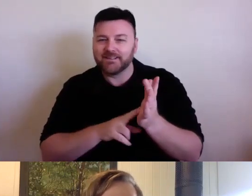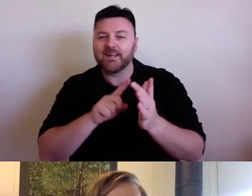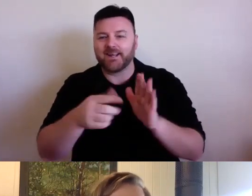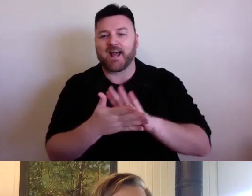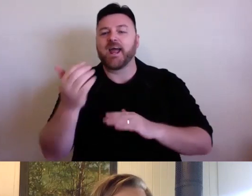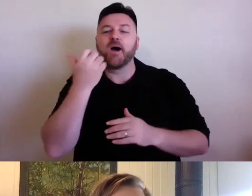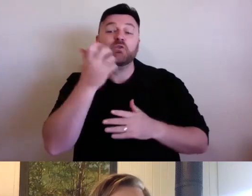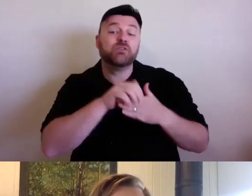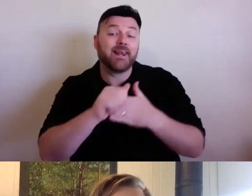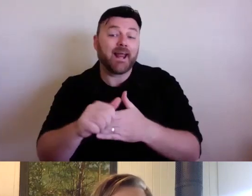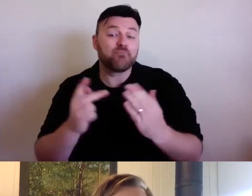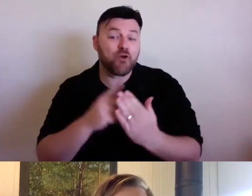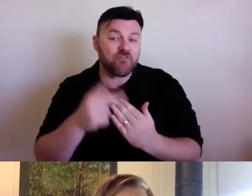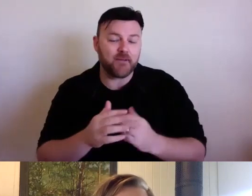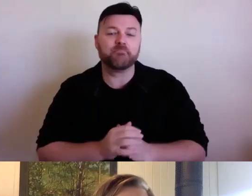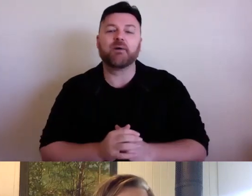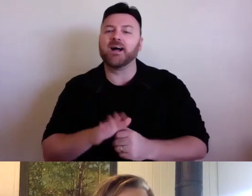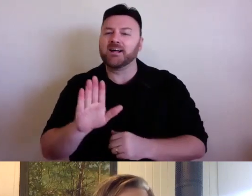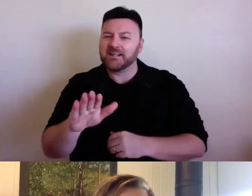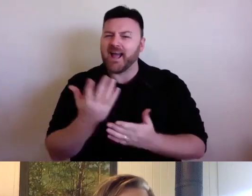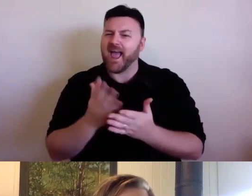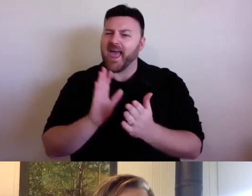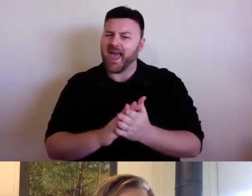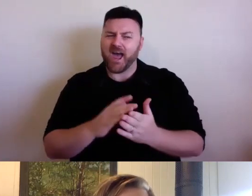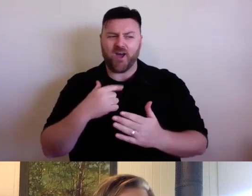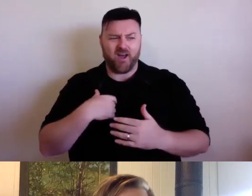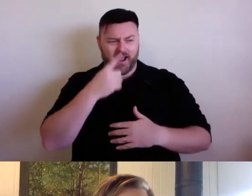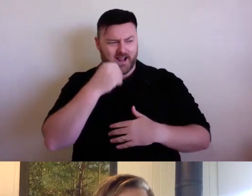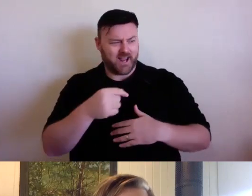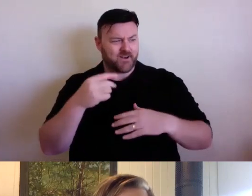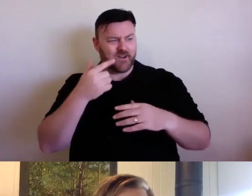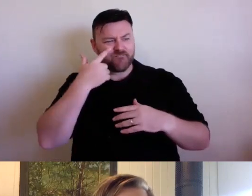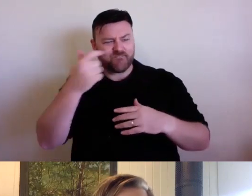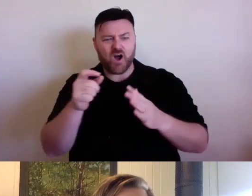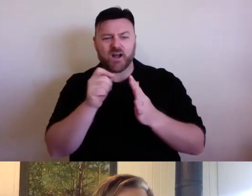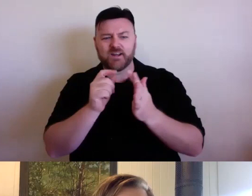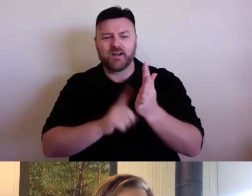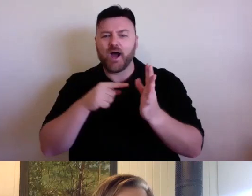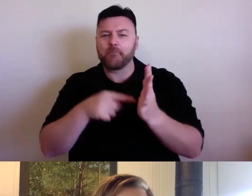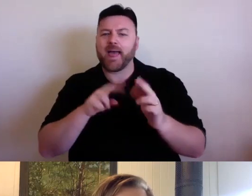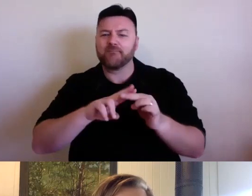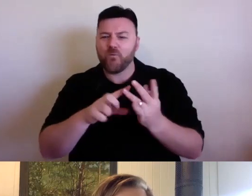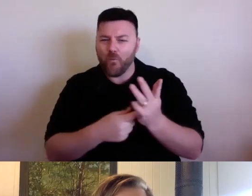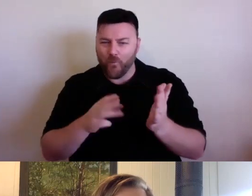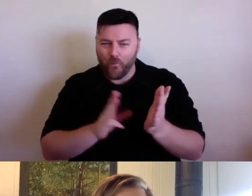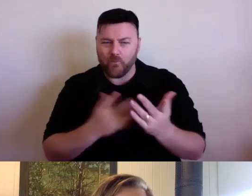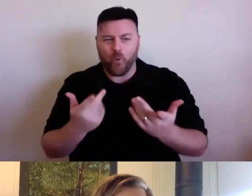Can I ask how to find a platform for leadership if you are not in dialogue with those who exercise authority.